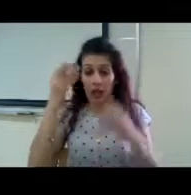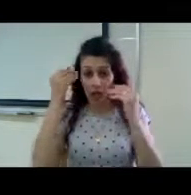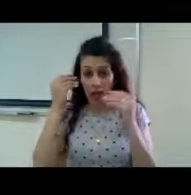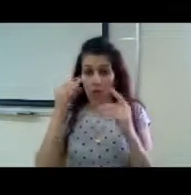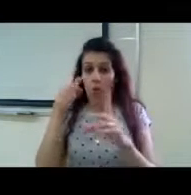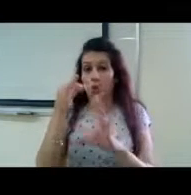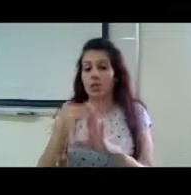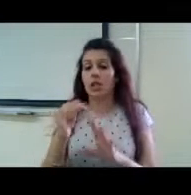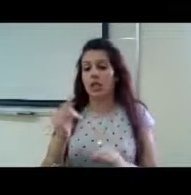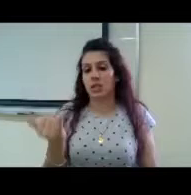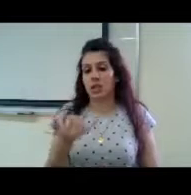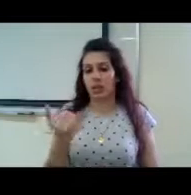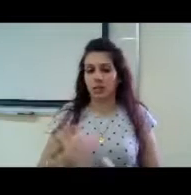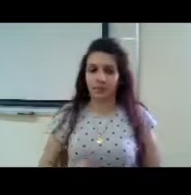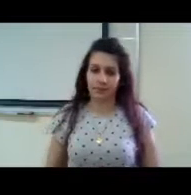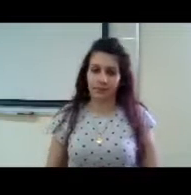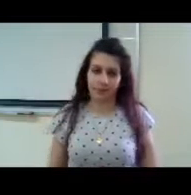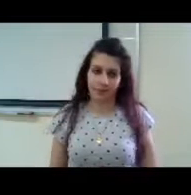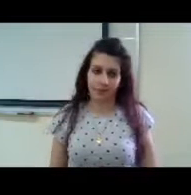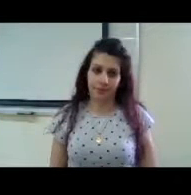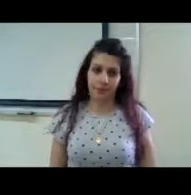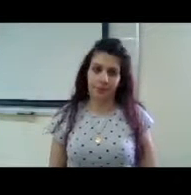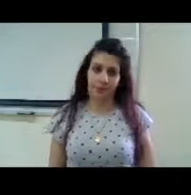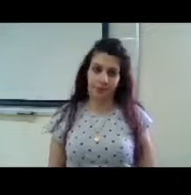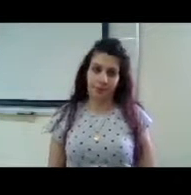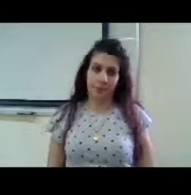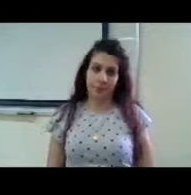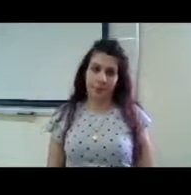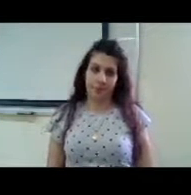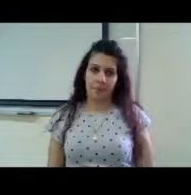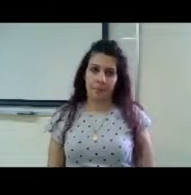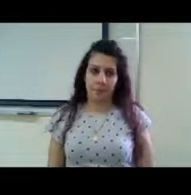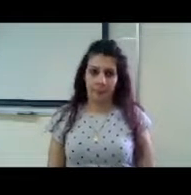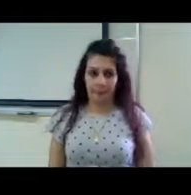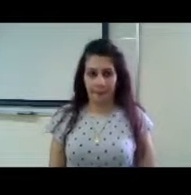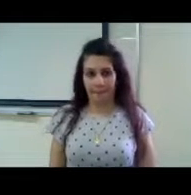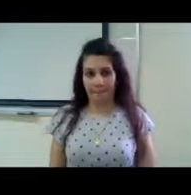Calibri at a distance where learners might not have support we've provided